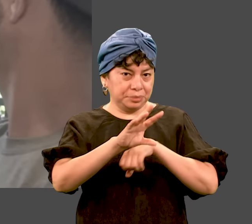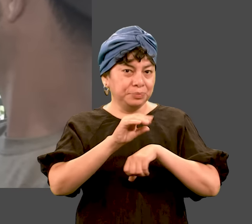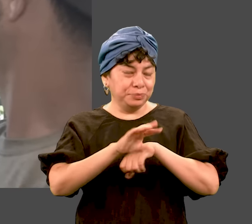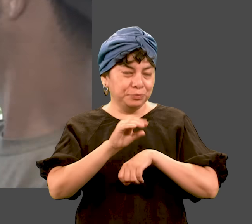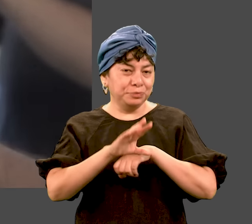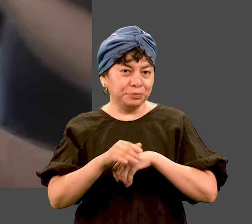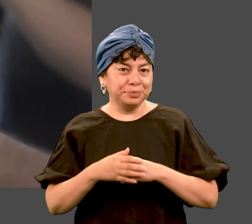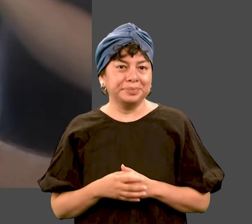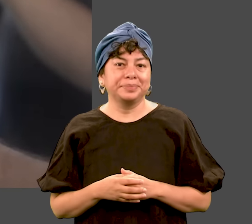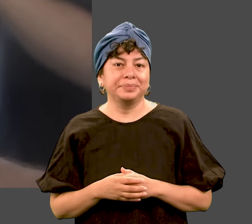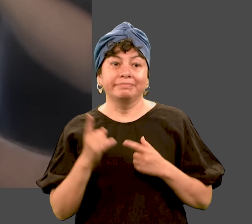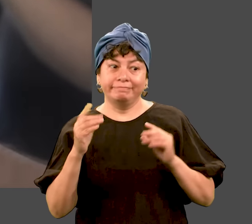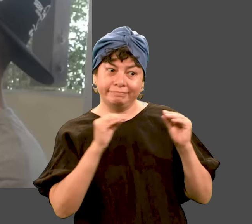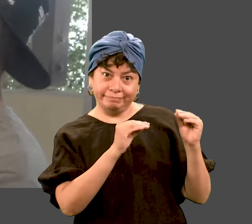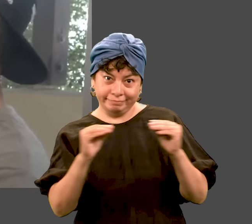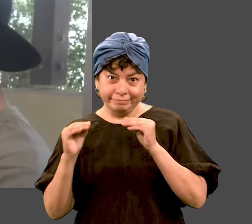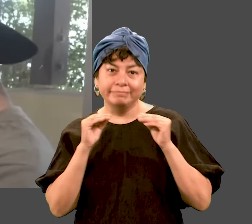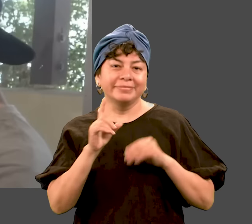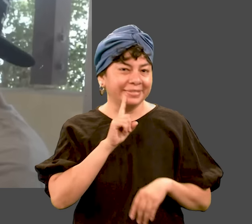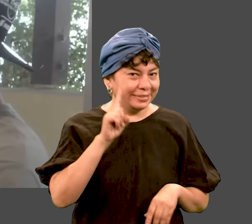and teacher for people who are deaf and DeafBlind.